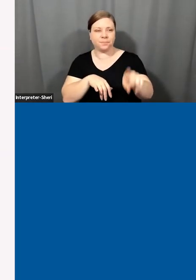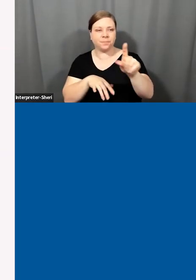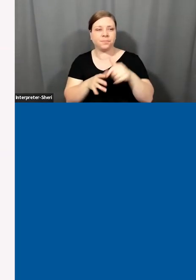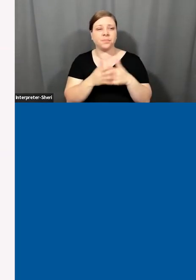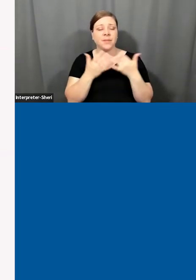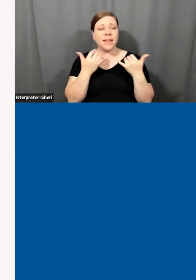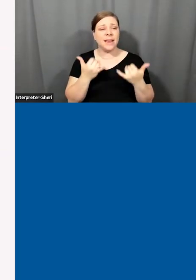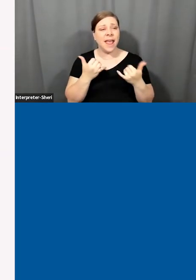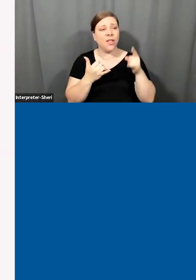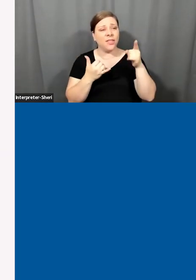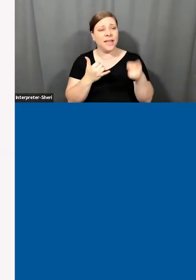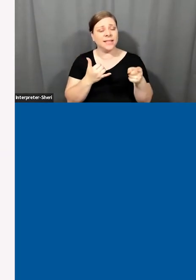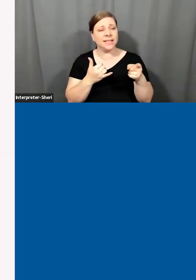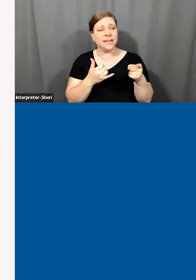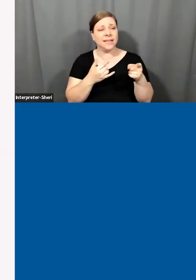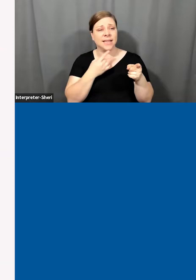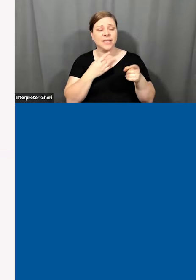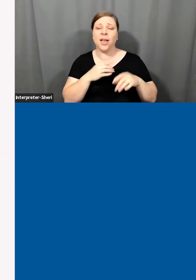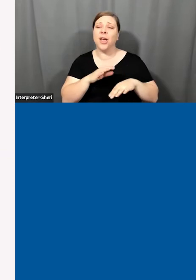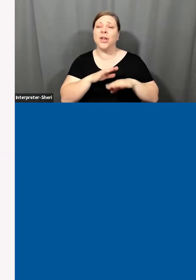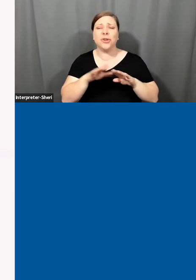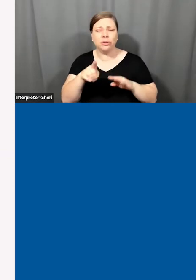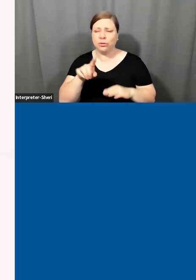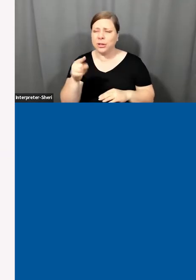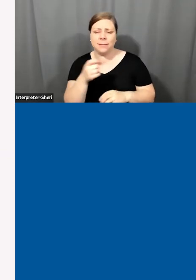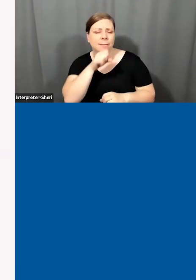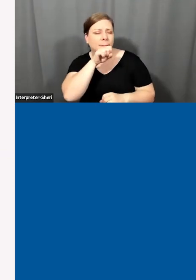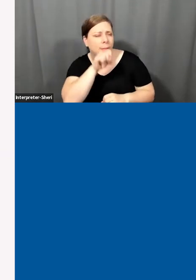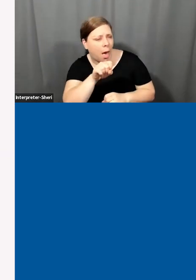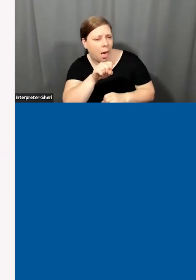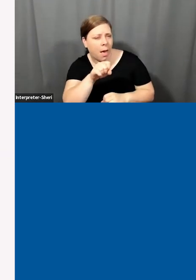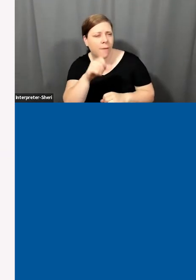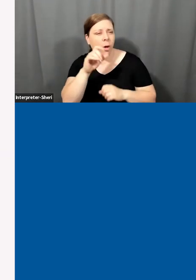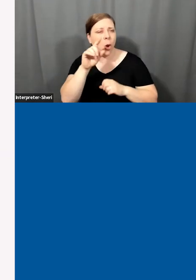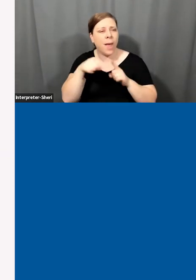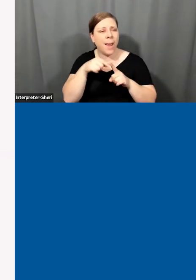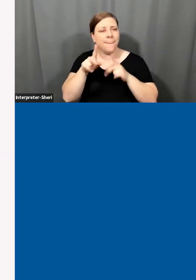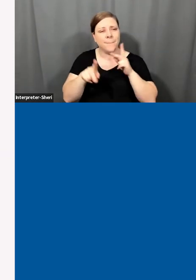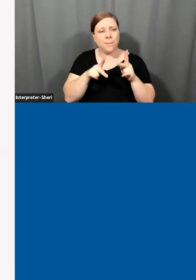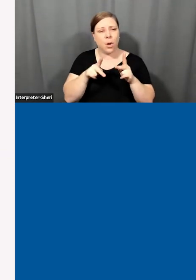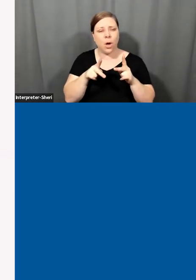"Don't you just love when people "don't make their content accessible "slash sarcasm, wheelchair emoji,